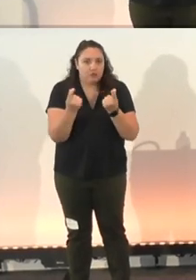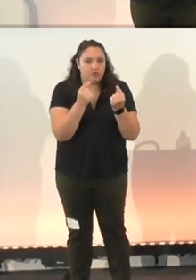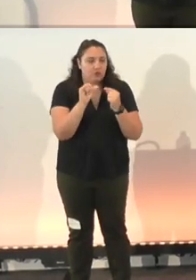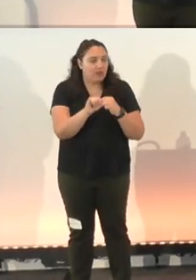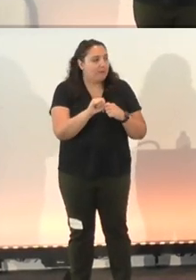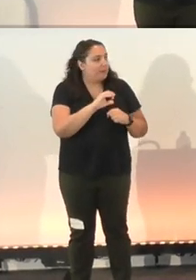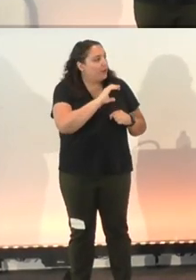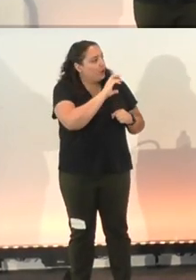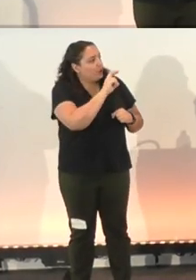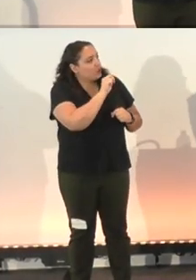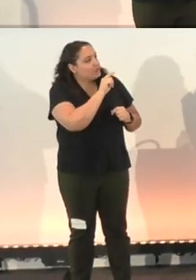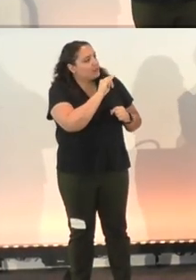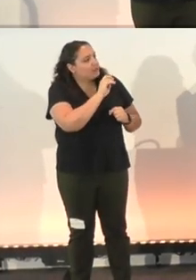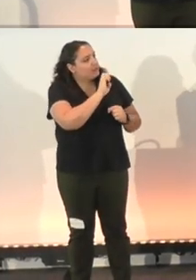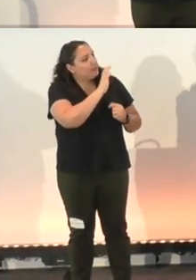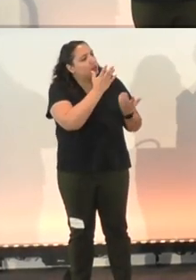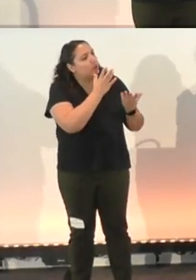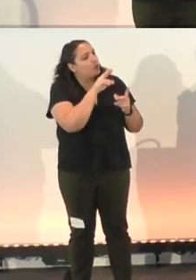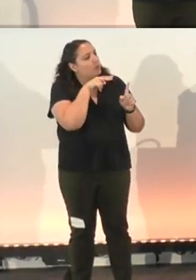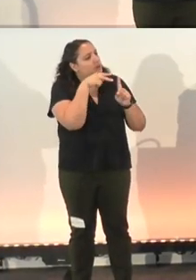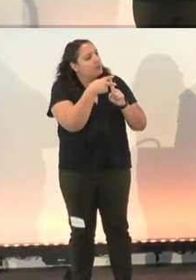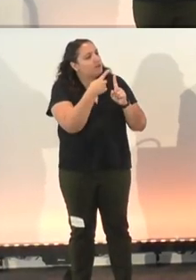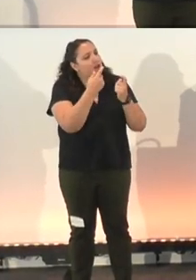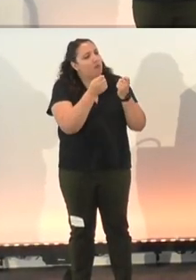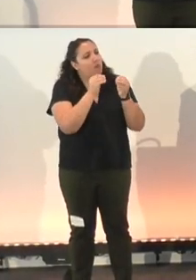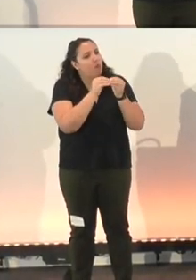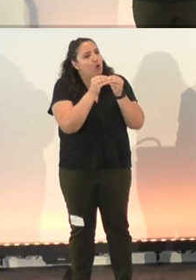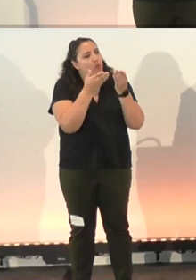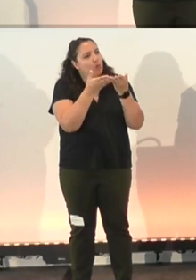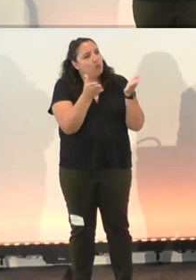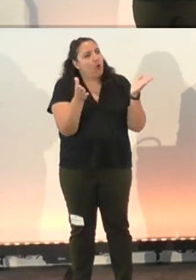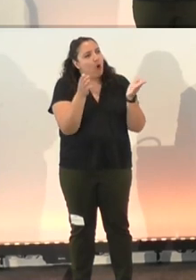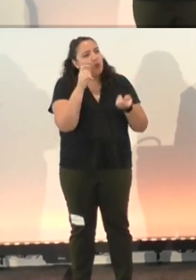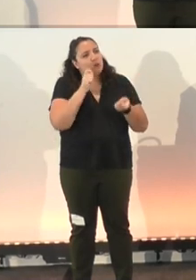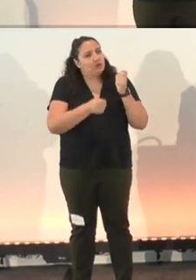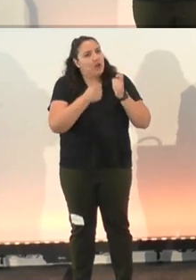I would like to ask you your perspective more broadly on the rapidly changing technology and